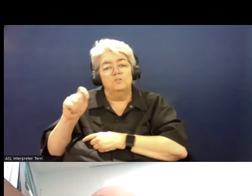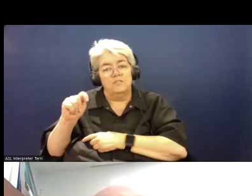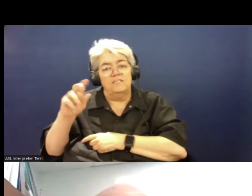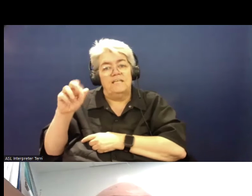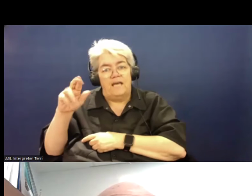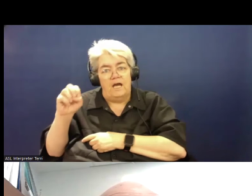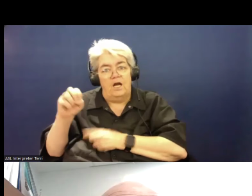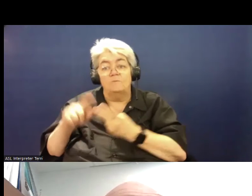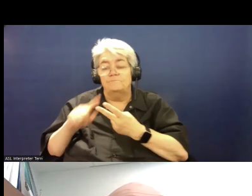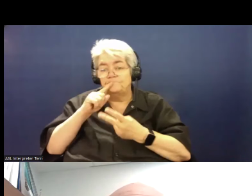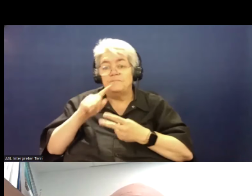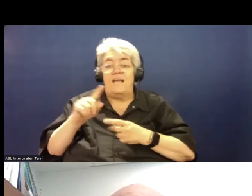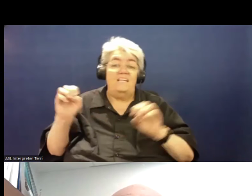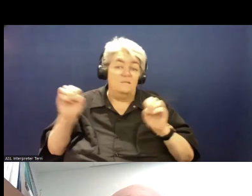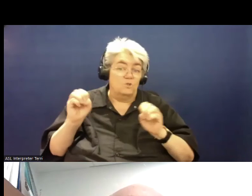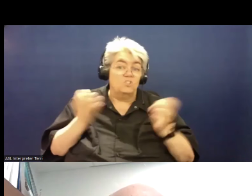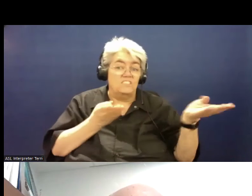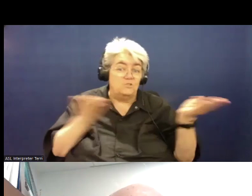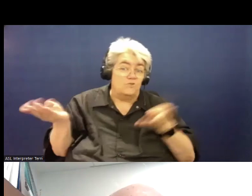EMERGENCY TRANSPORT SERVICES.